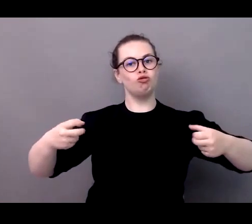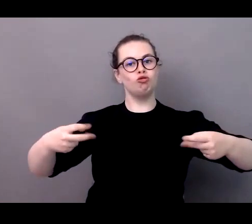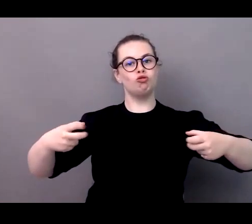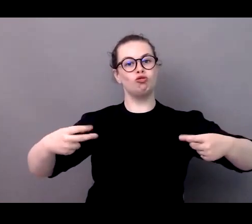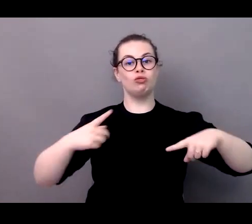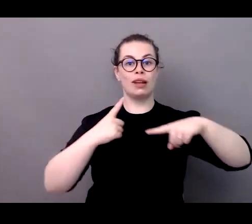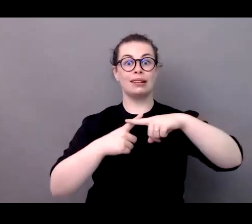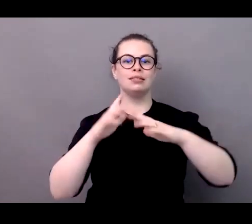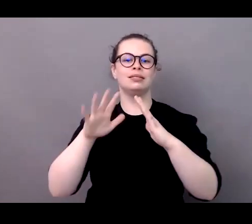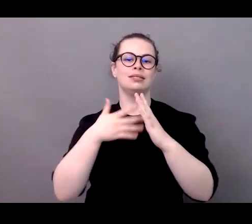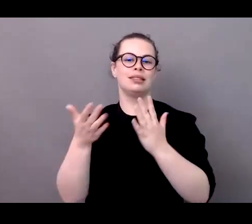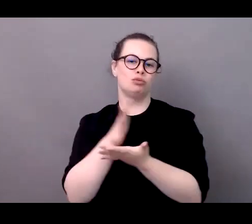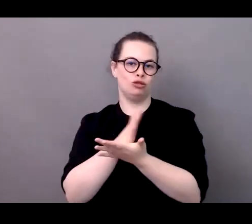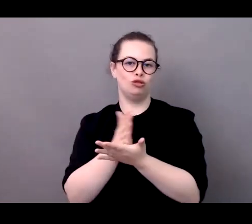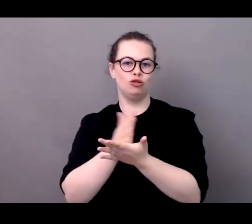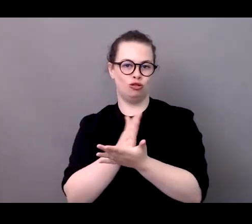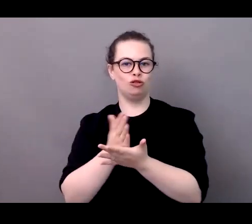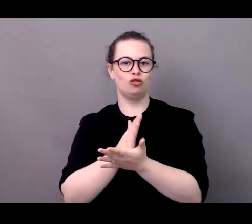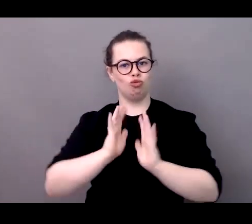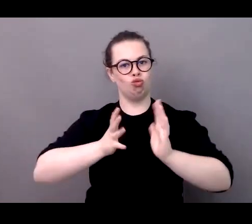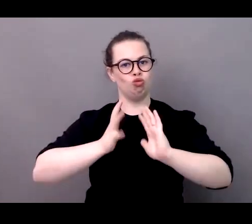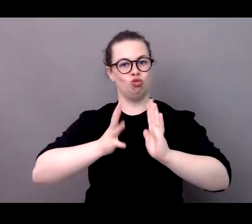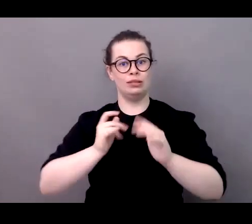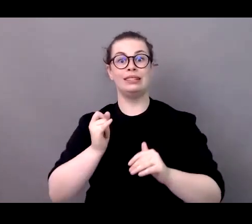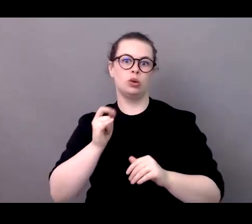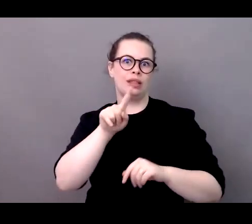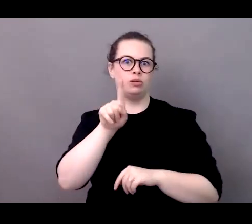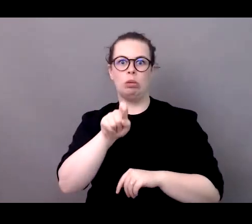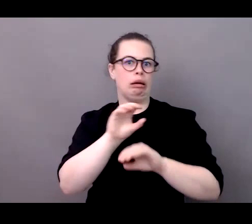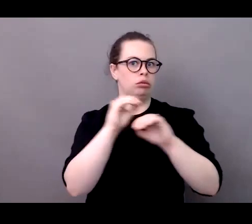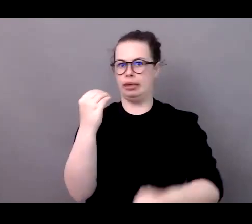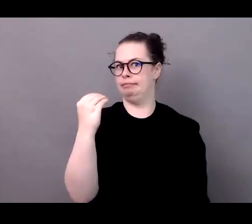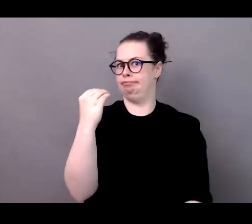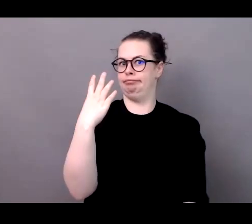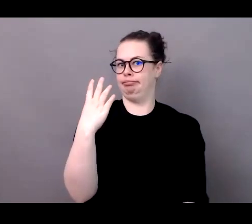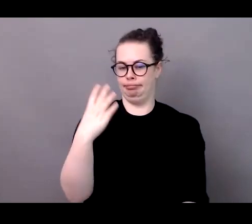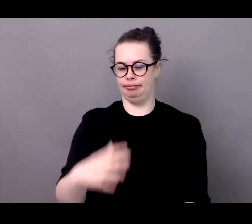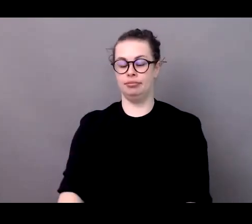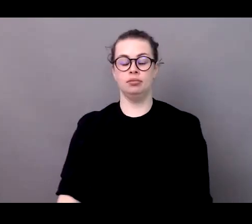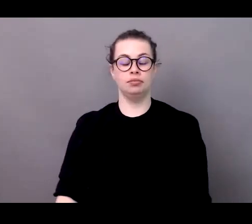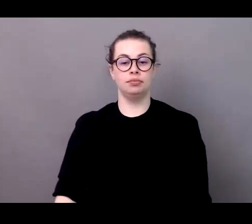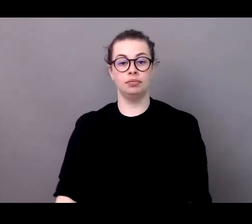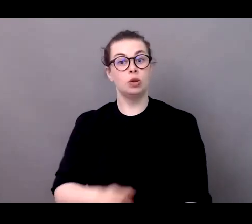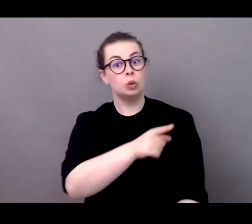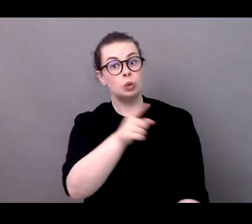the International Sign Language interpretation. Those of you who indicated when you registered